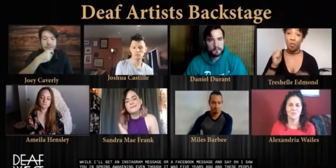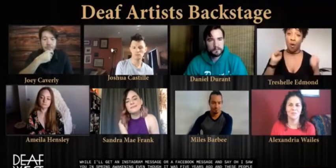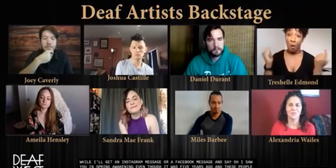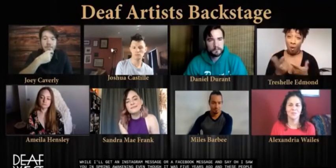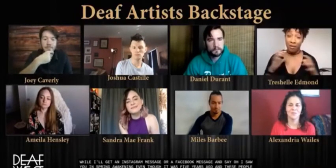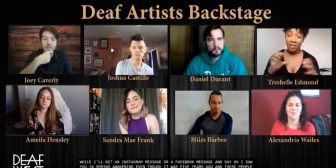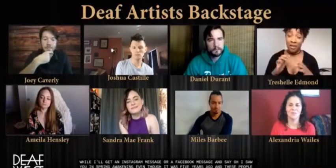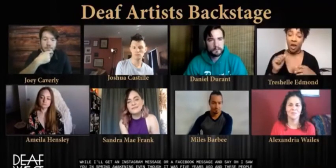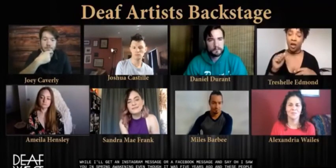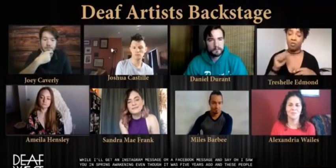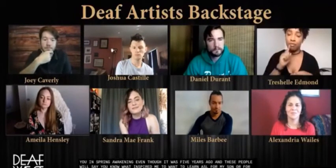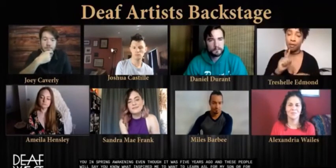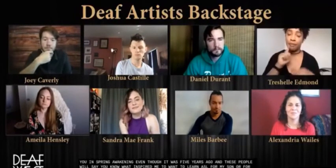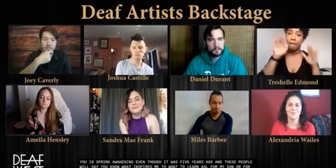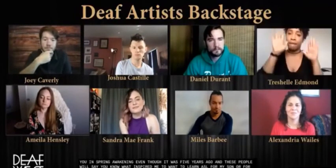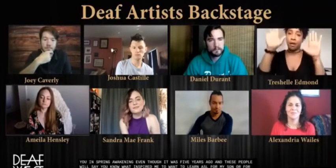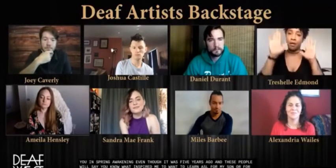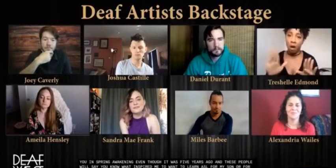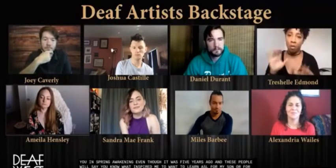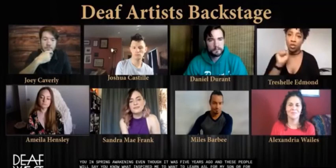Treshelle: What really, really, gets to me the most.